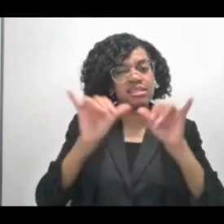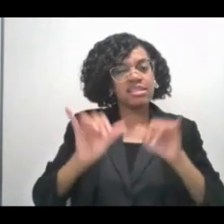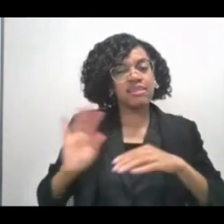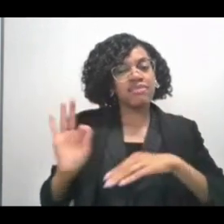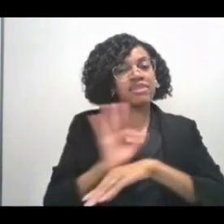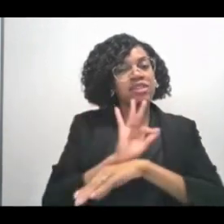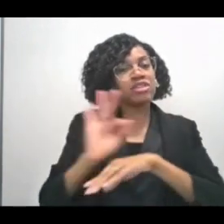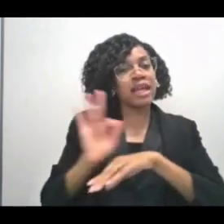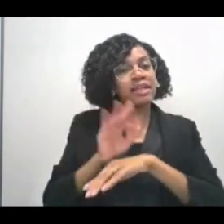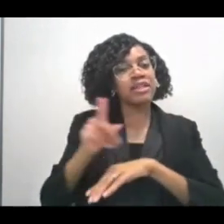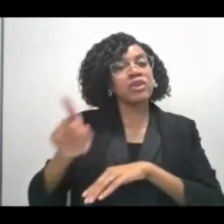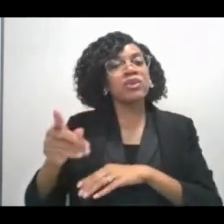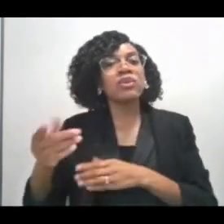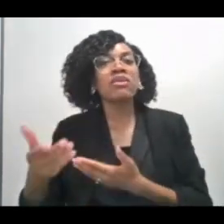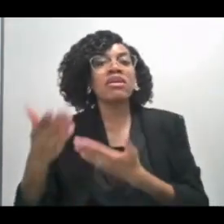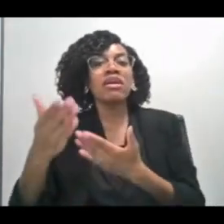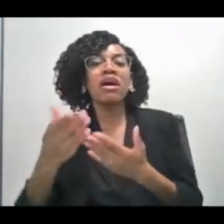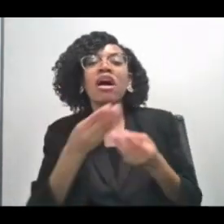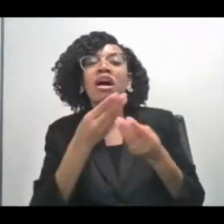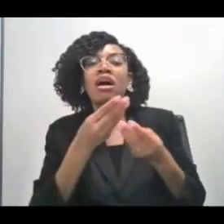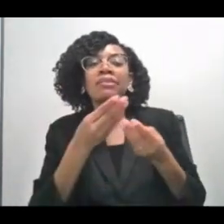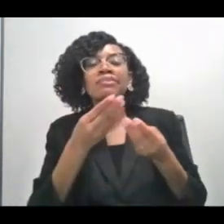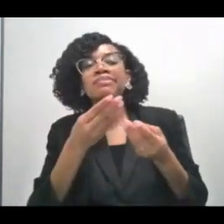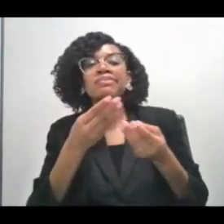Unknown: You can also propose to us that there are other skills